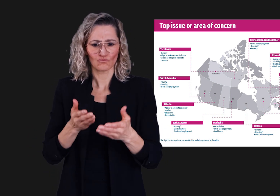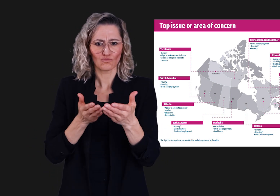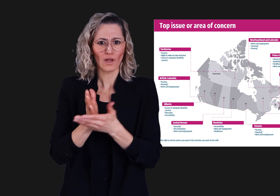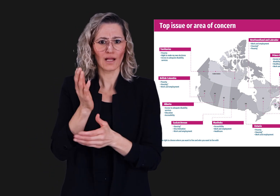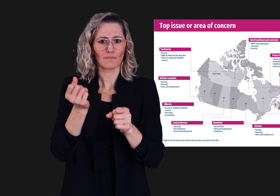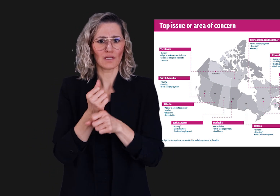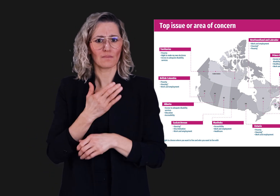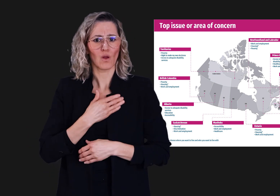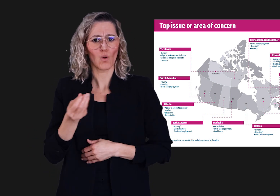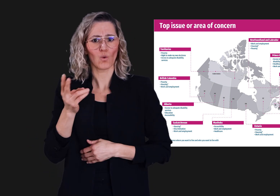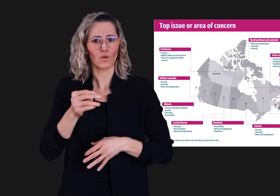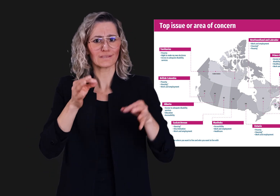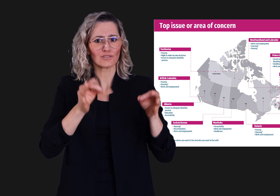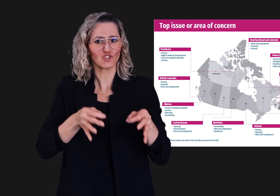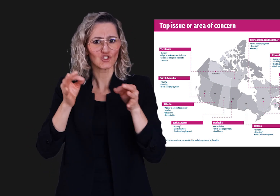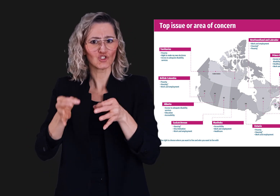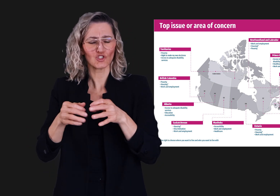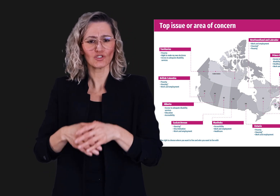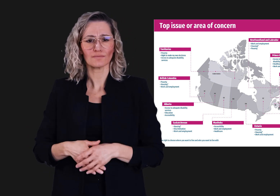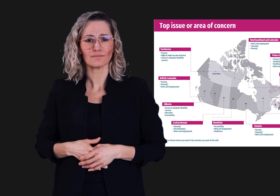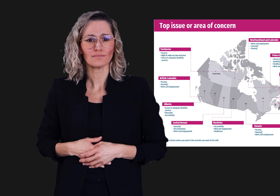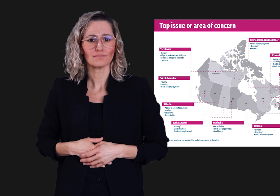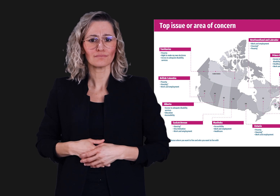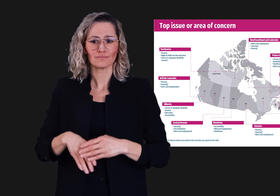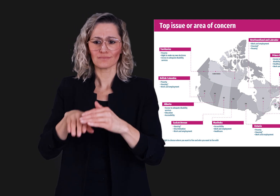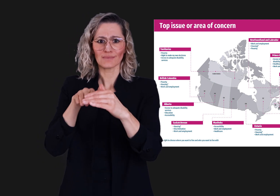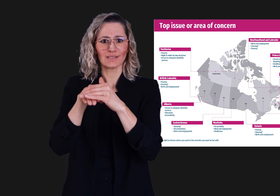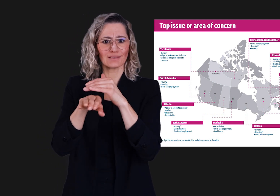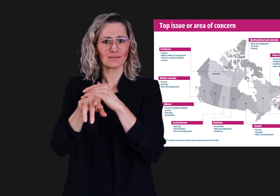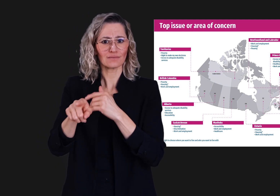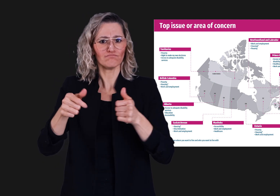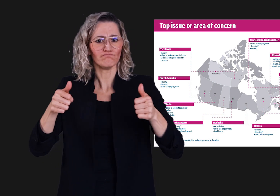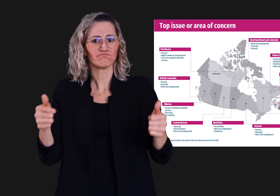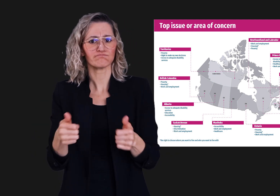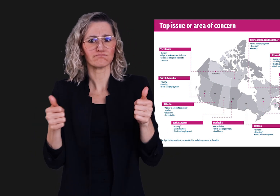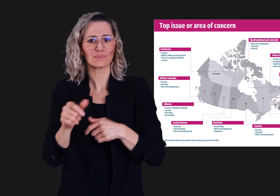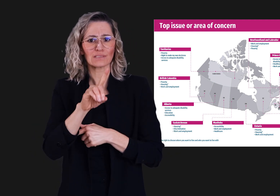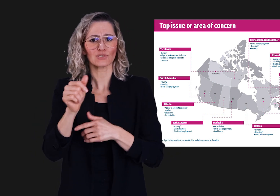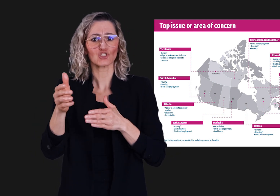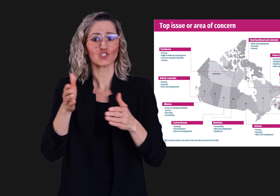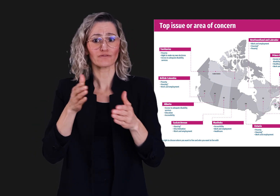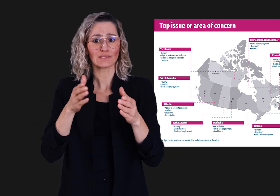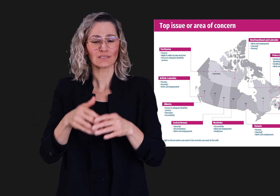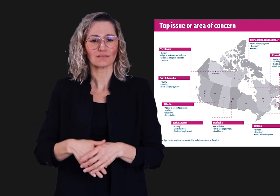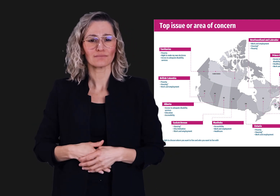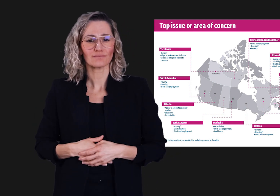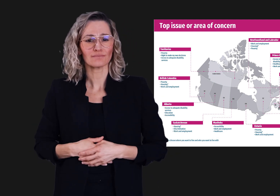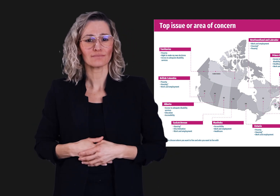• Right to make my own decision • Access to adquate disability services